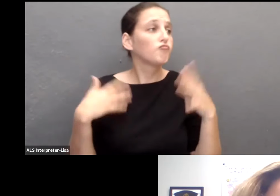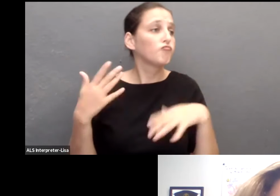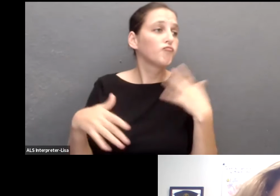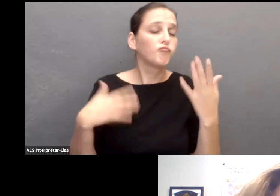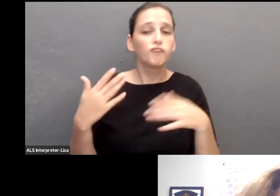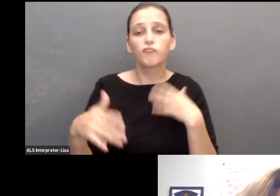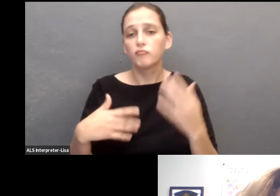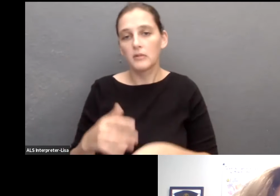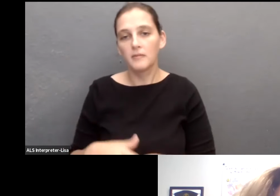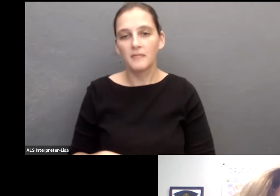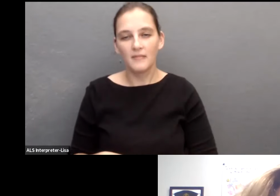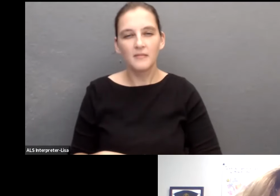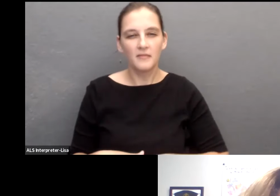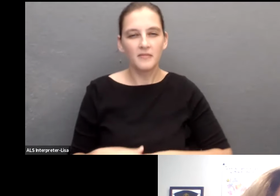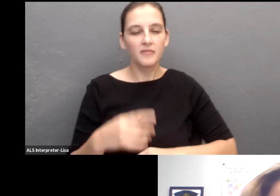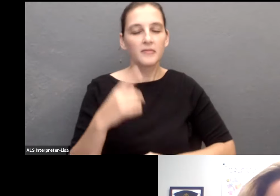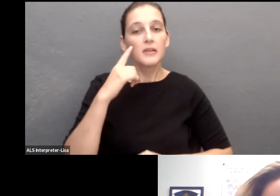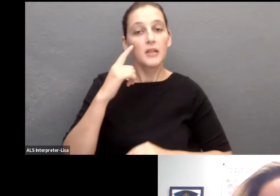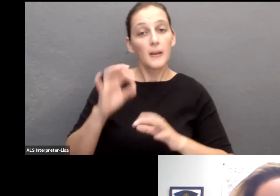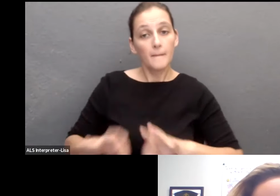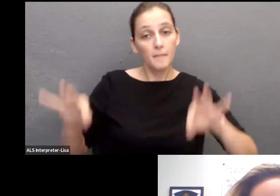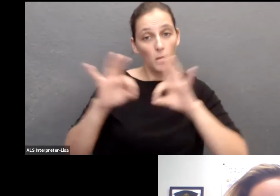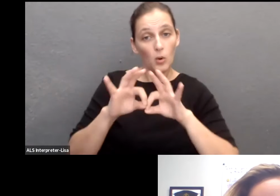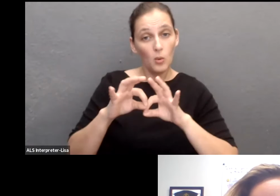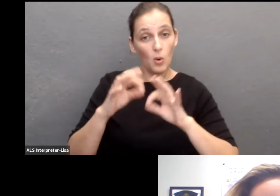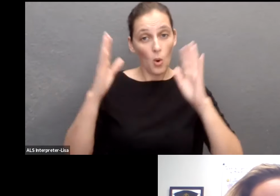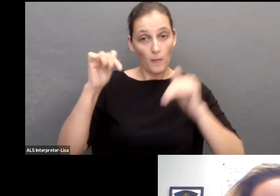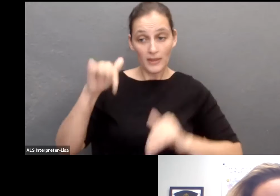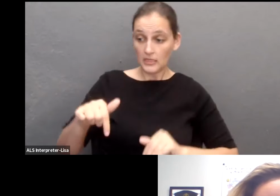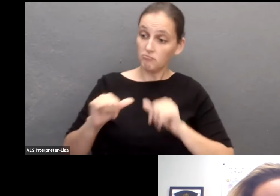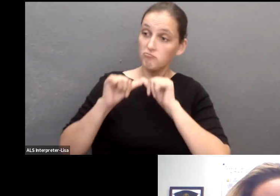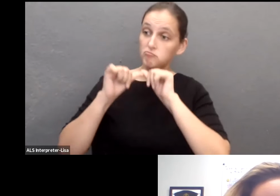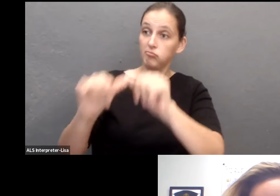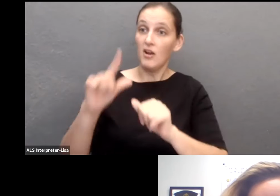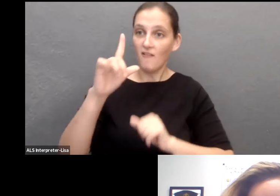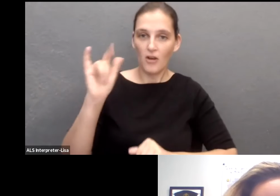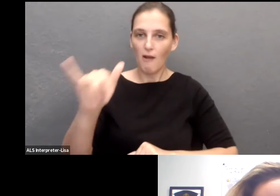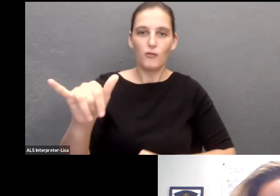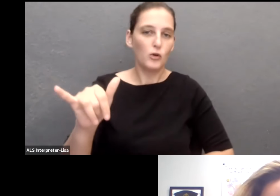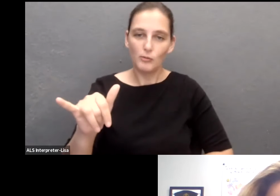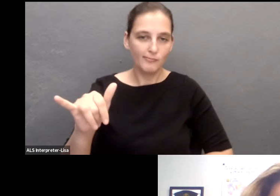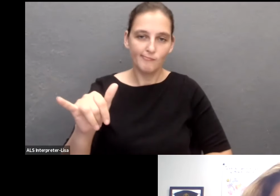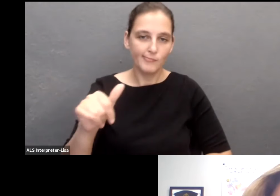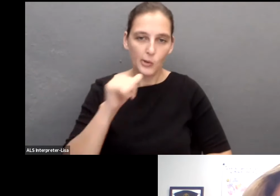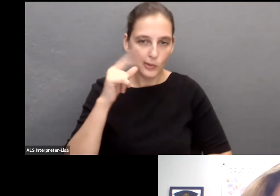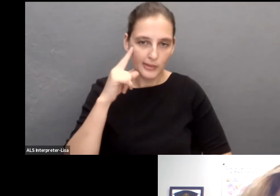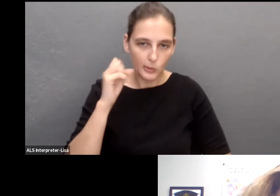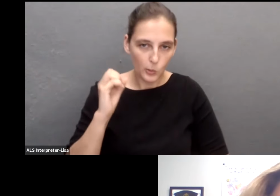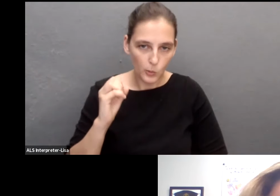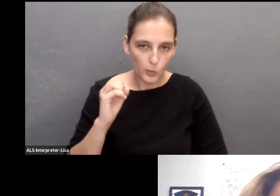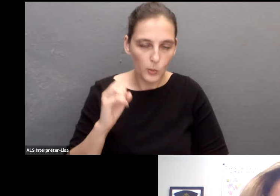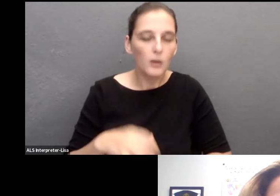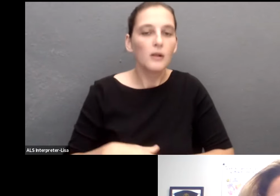And I think the other important thing is, we hope that this is not forever right we don't think it is. We're going to have to learn to adjust to